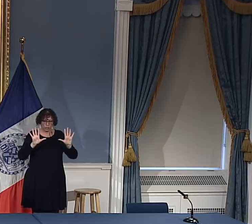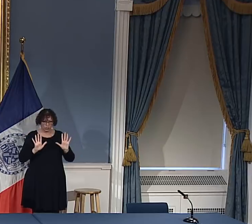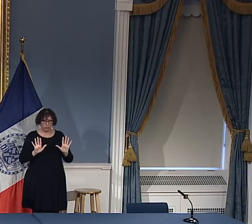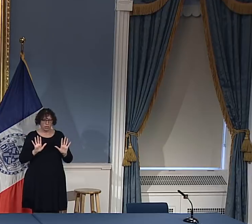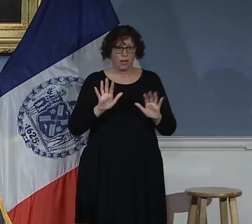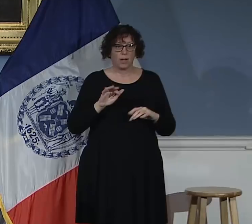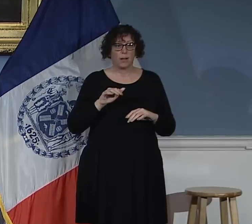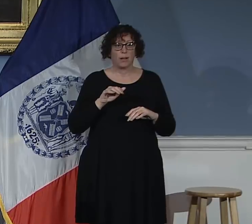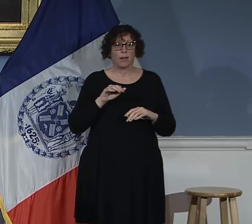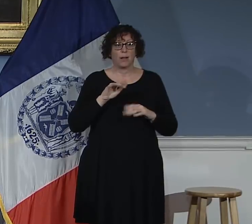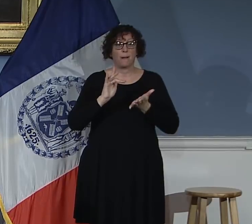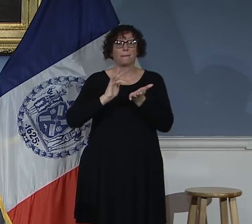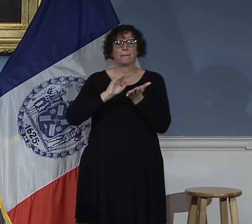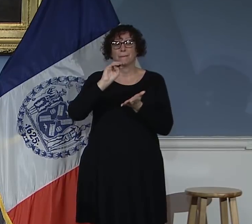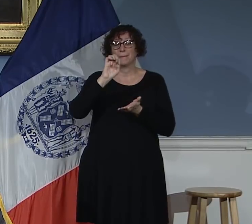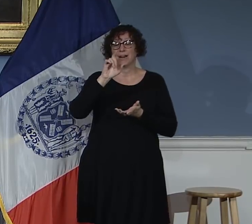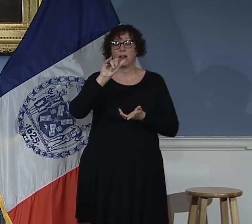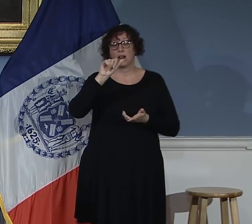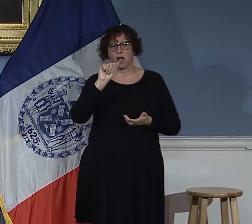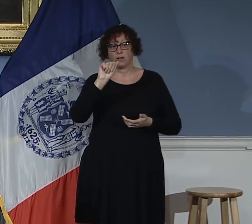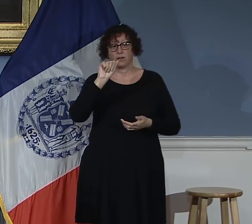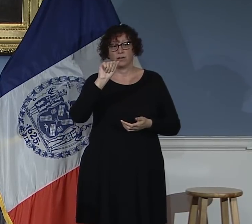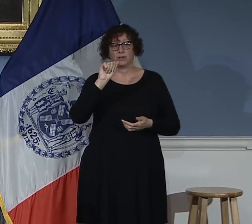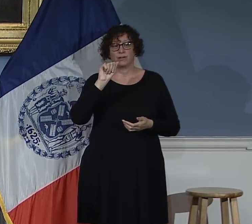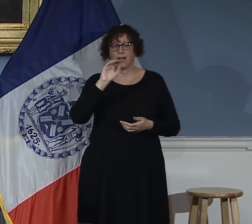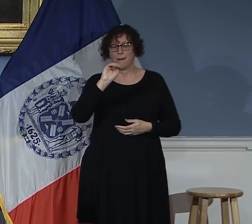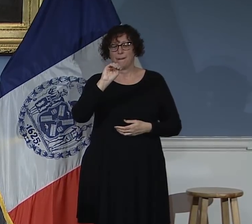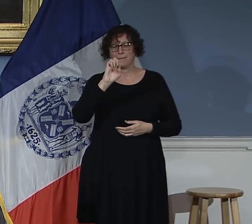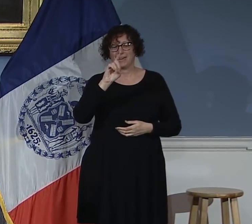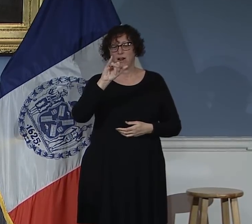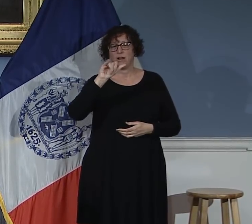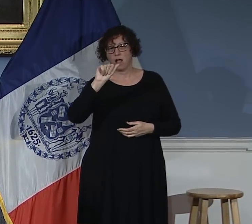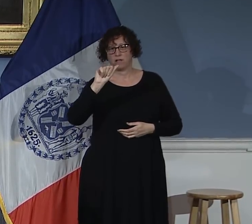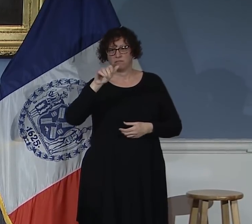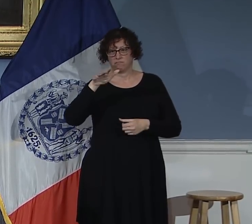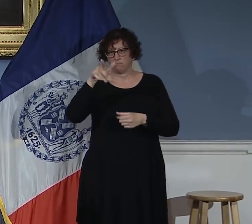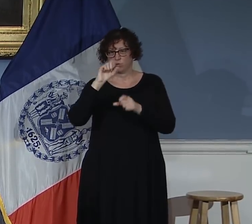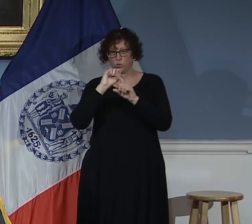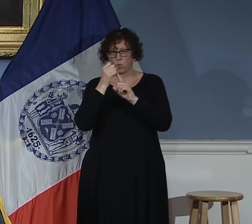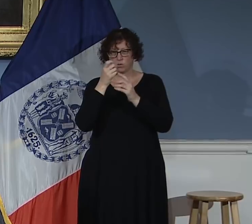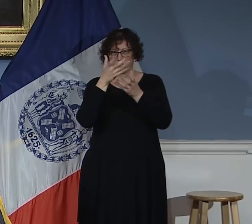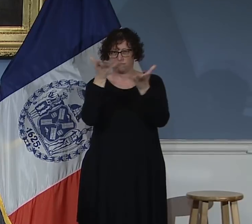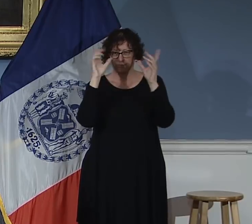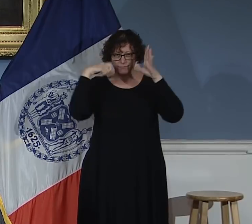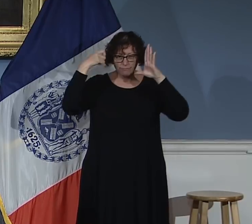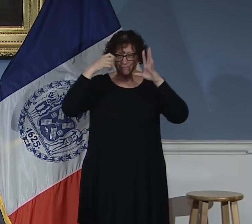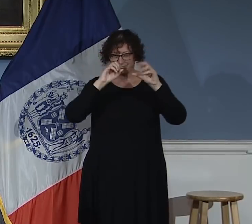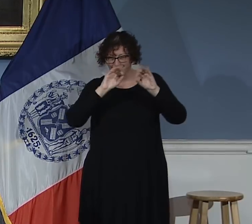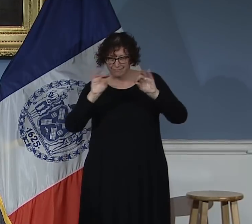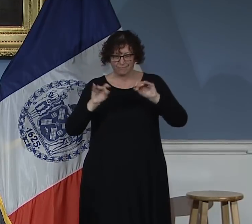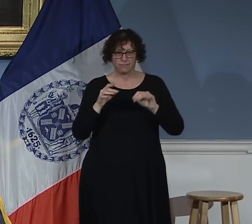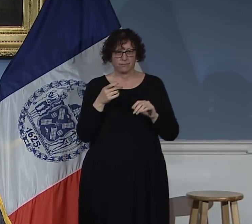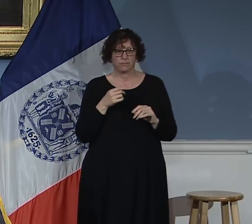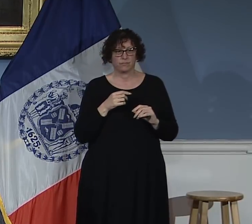I WANT TO SAY TO MY OLCLEAGUES IN THE MEDIA, YOU HAVE A SACRED RESPONSIBILITY RIG HTNOW, EVEN MORE SO THAN LAST